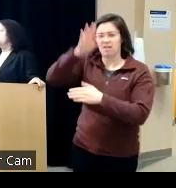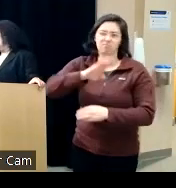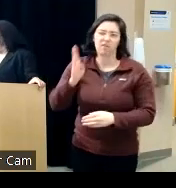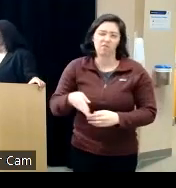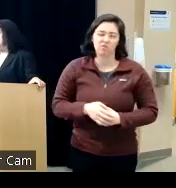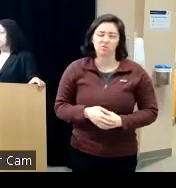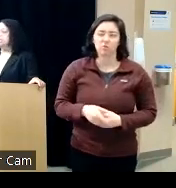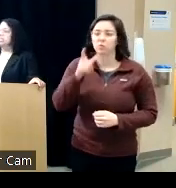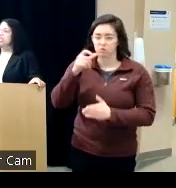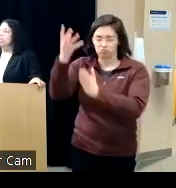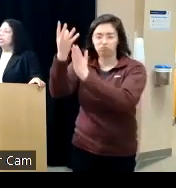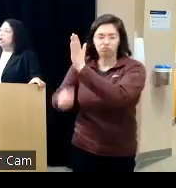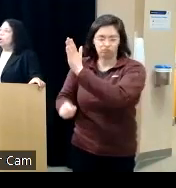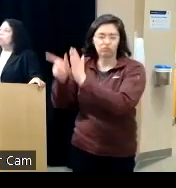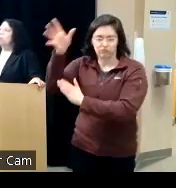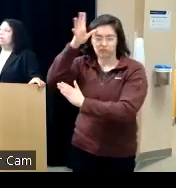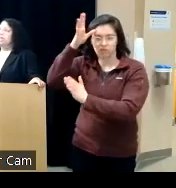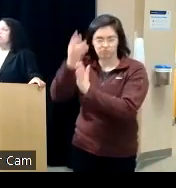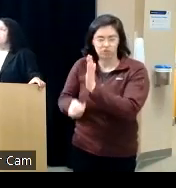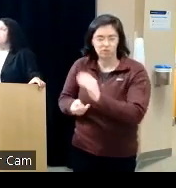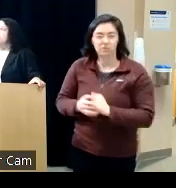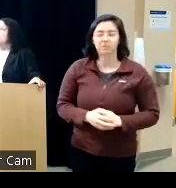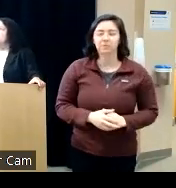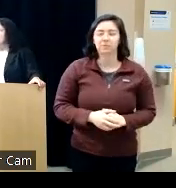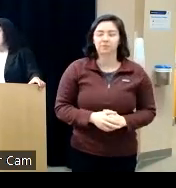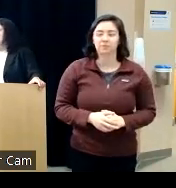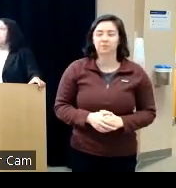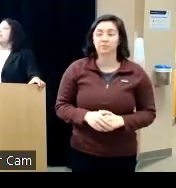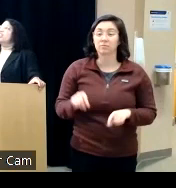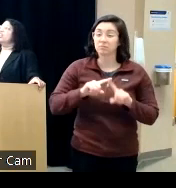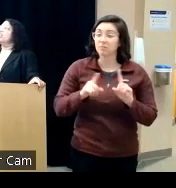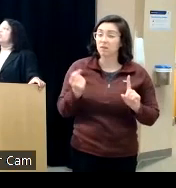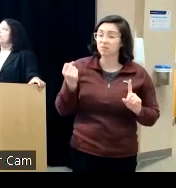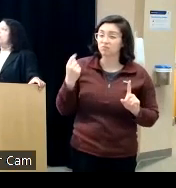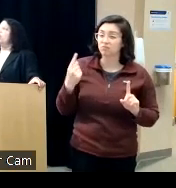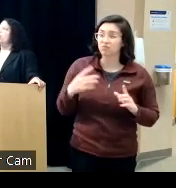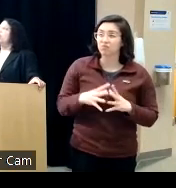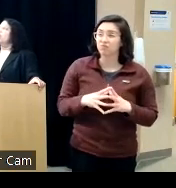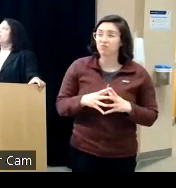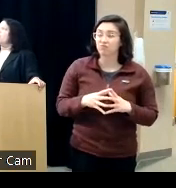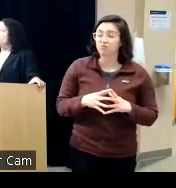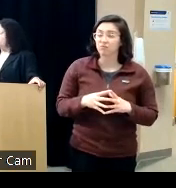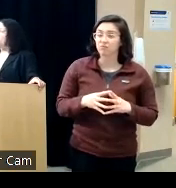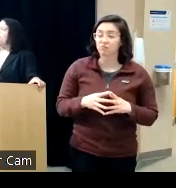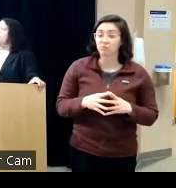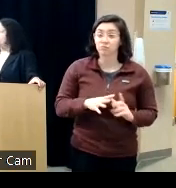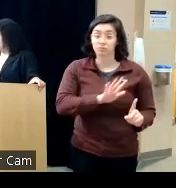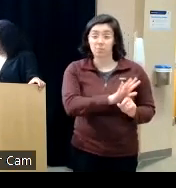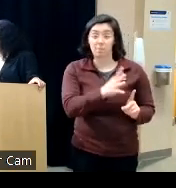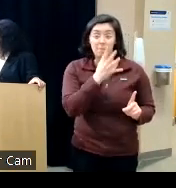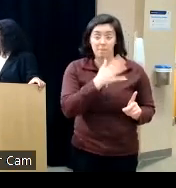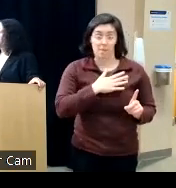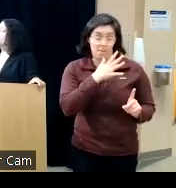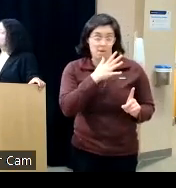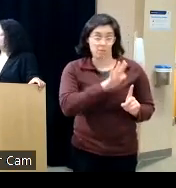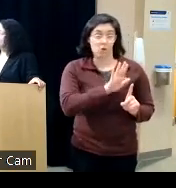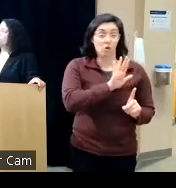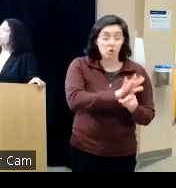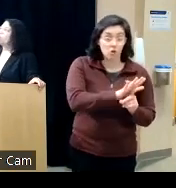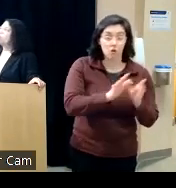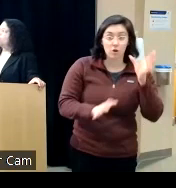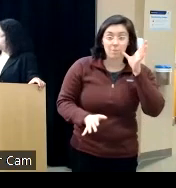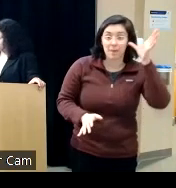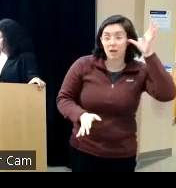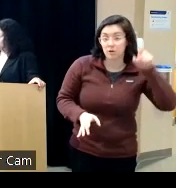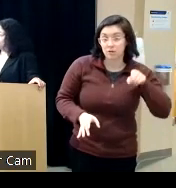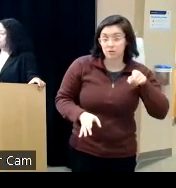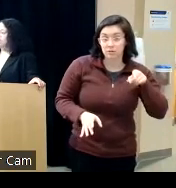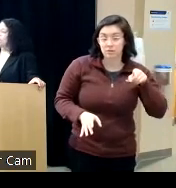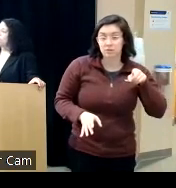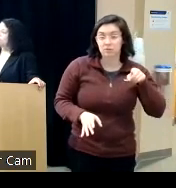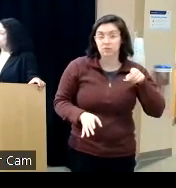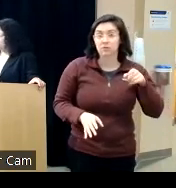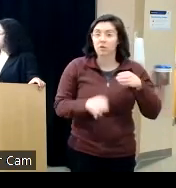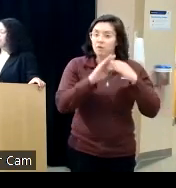um who is now deceased but I think that their her and her parents overall Focus was that my